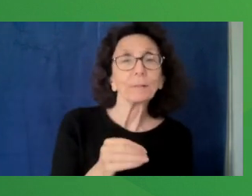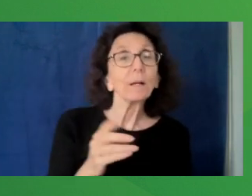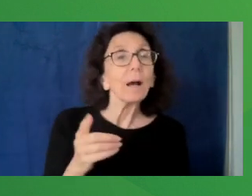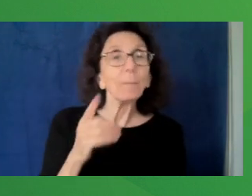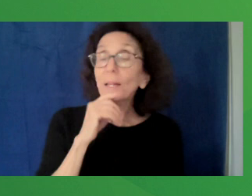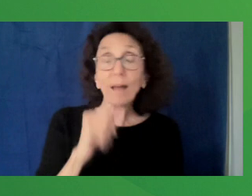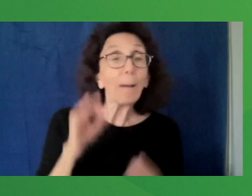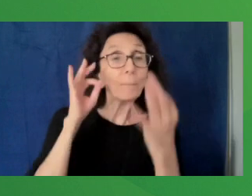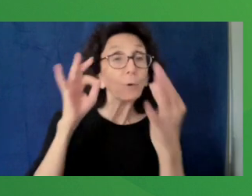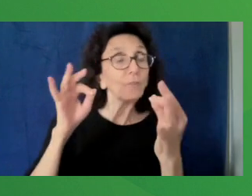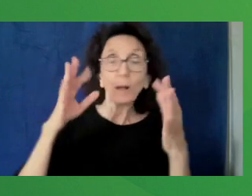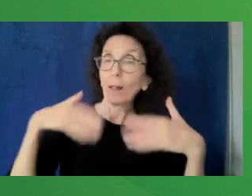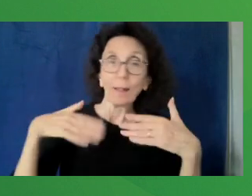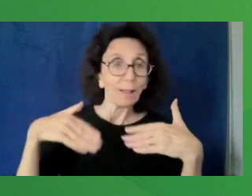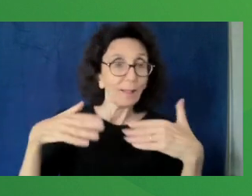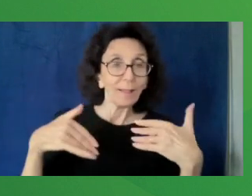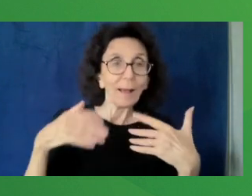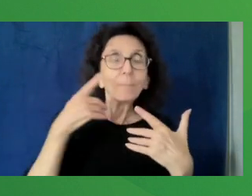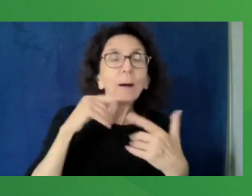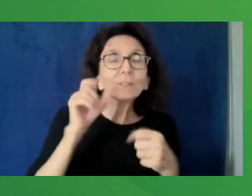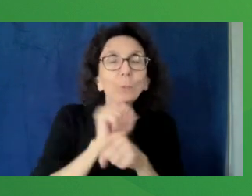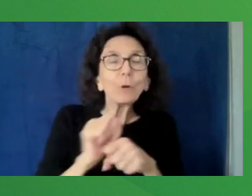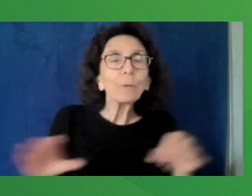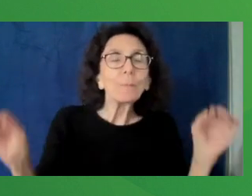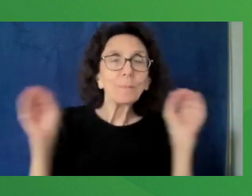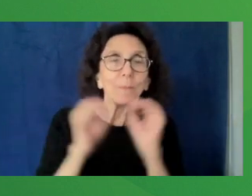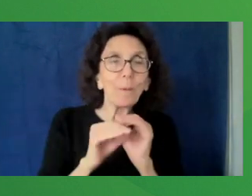and that's part of this project, is where do we go from here?